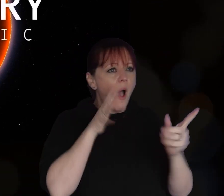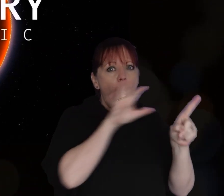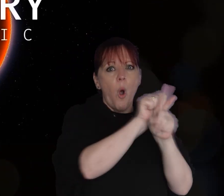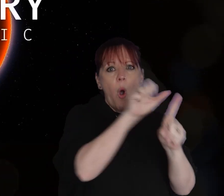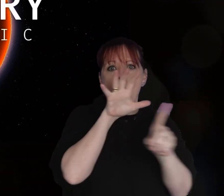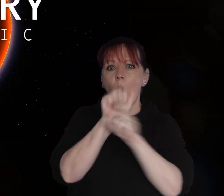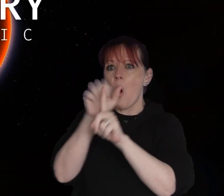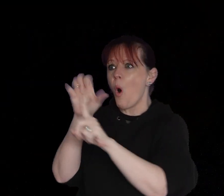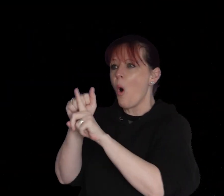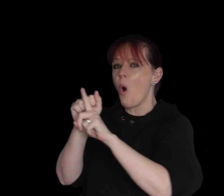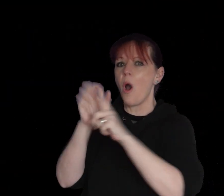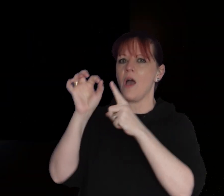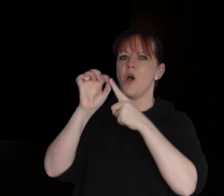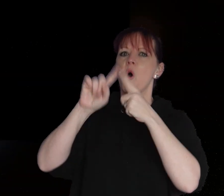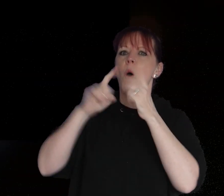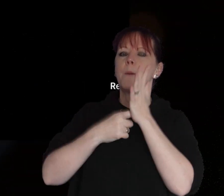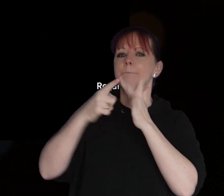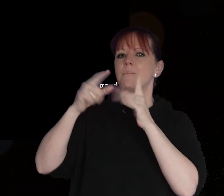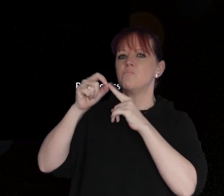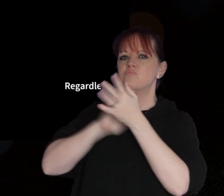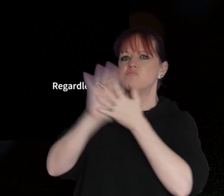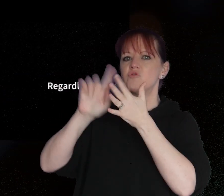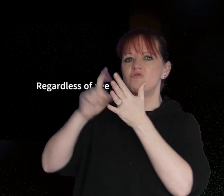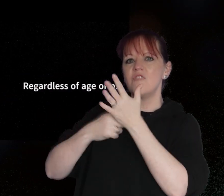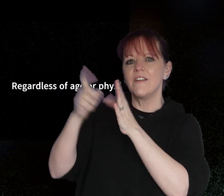Periphery Synthetic. UPBEAT MUSIC